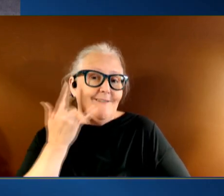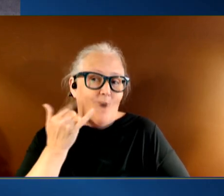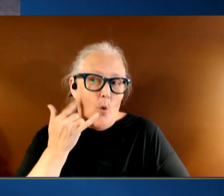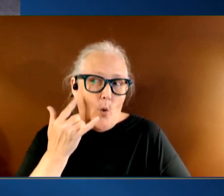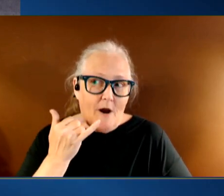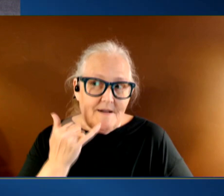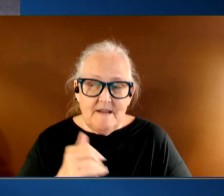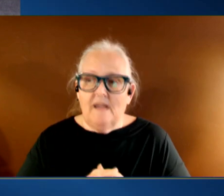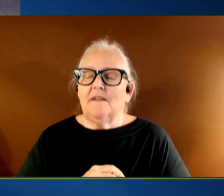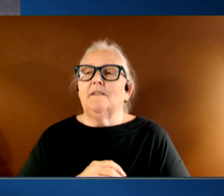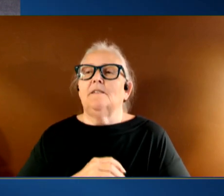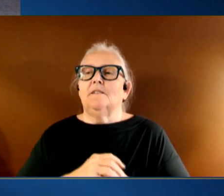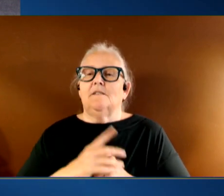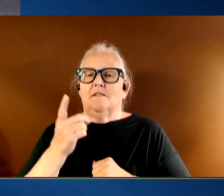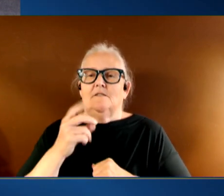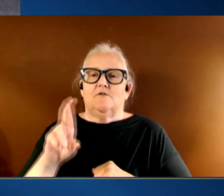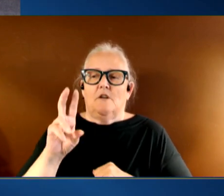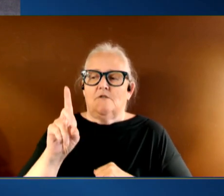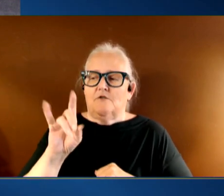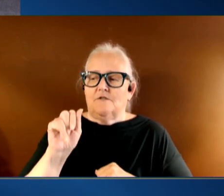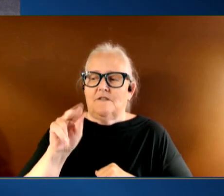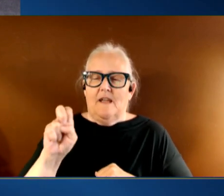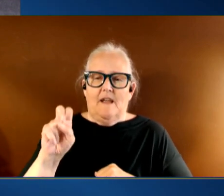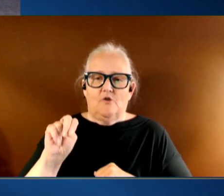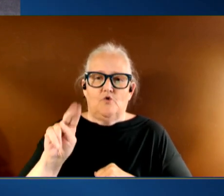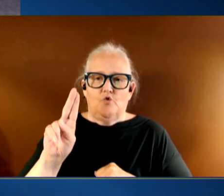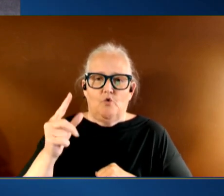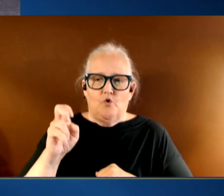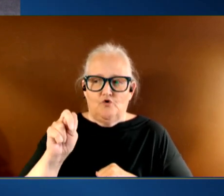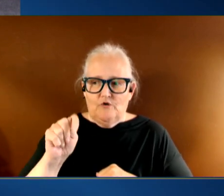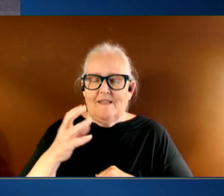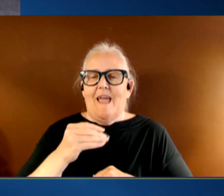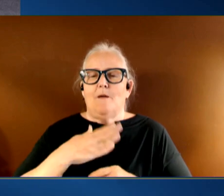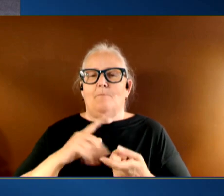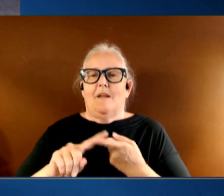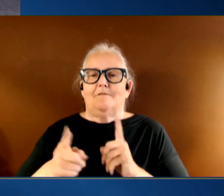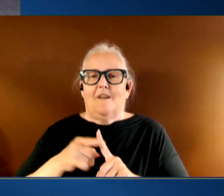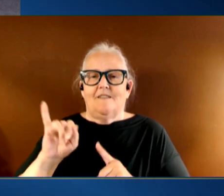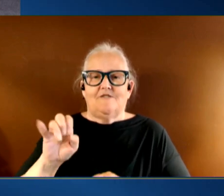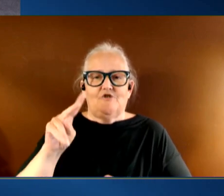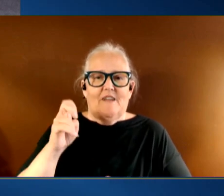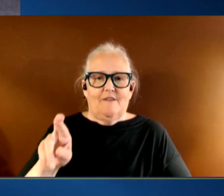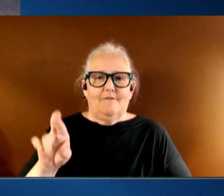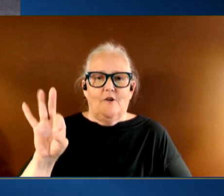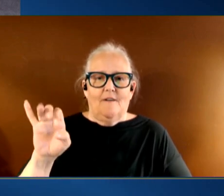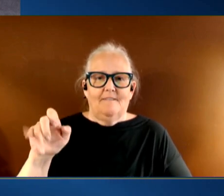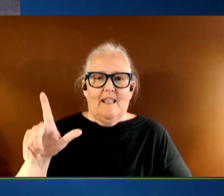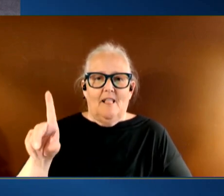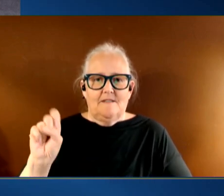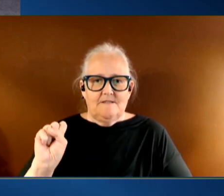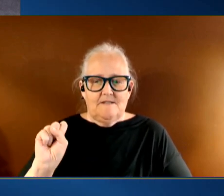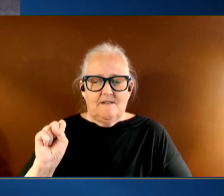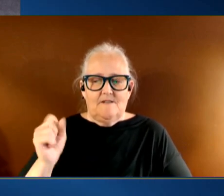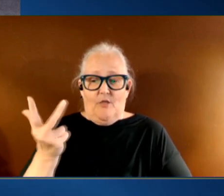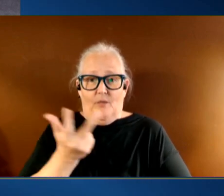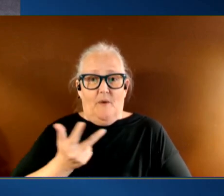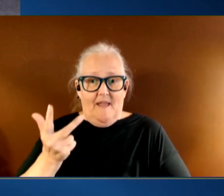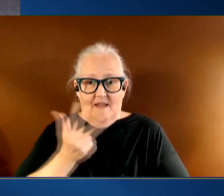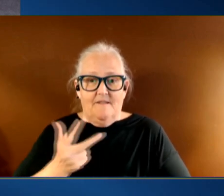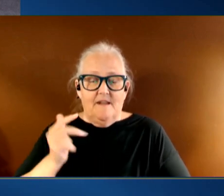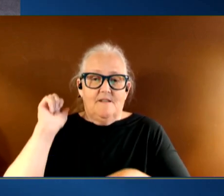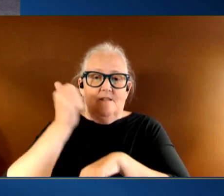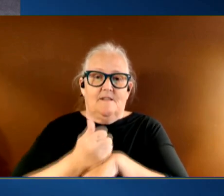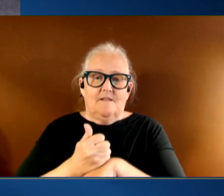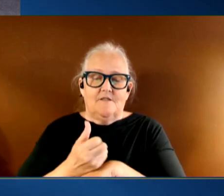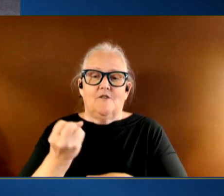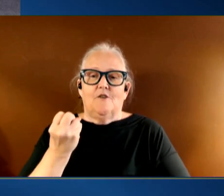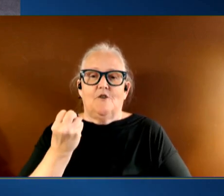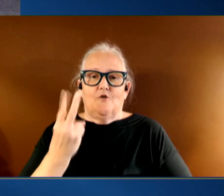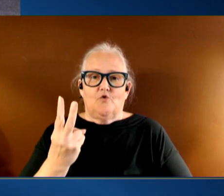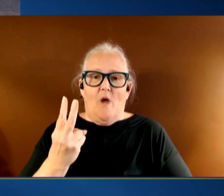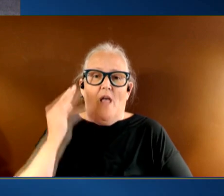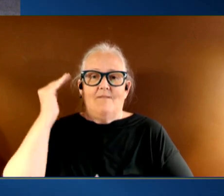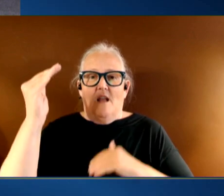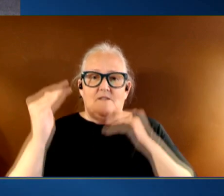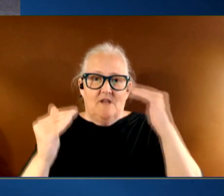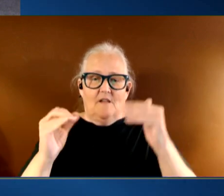of Dr. Diane Nugent and with my friend, Jennifer Fields, we created 12 adult sickle cell clinics.